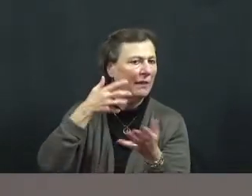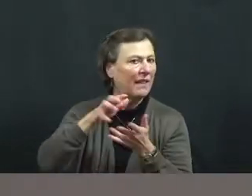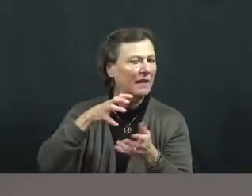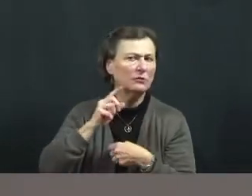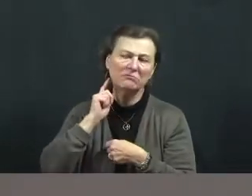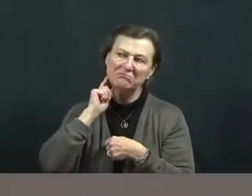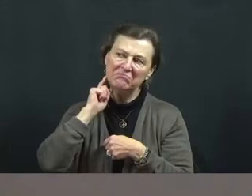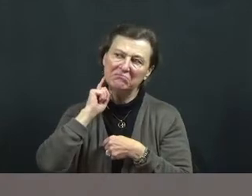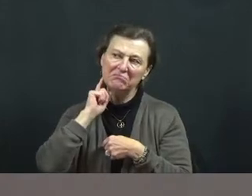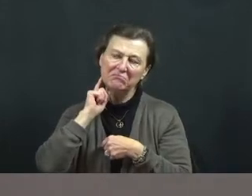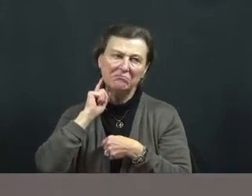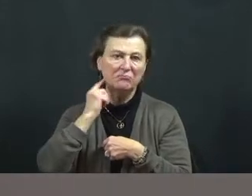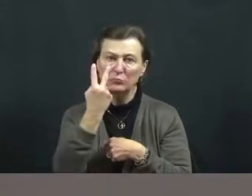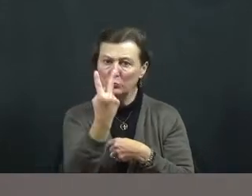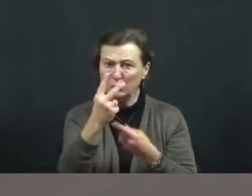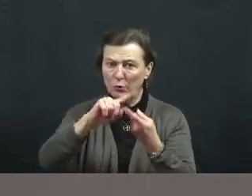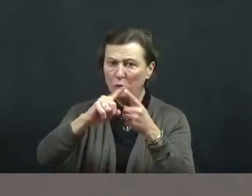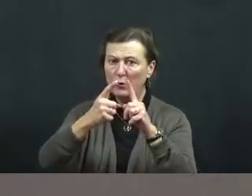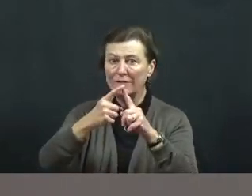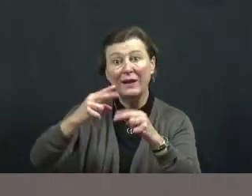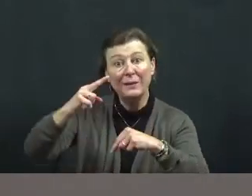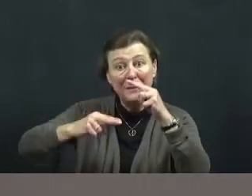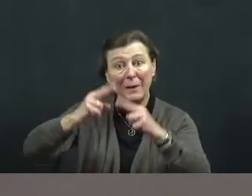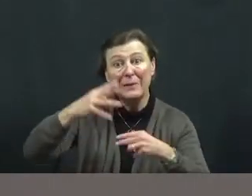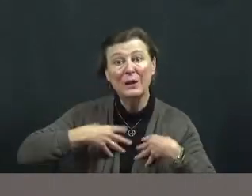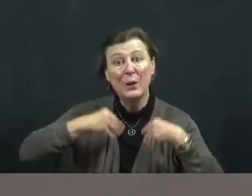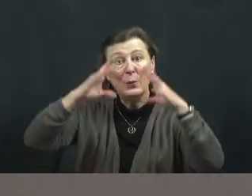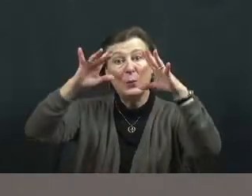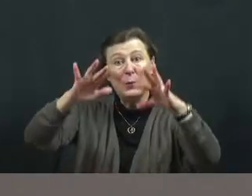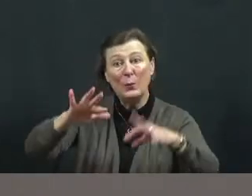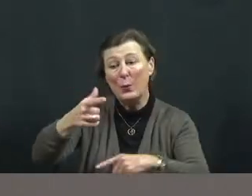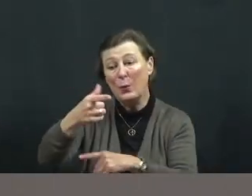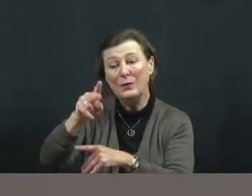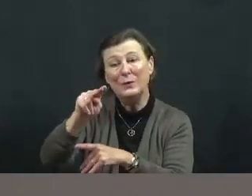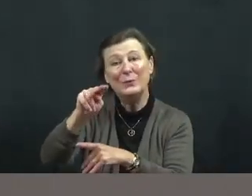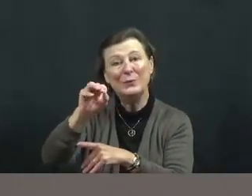Two of his friends were building a snow gnome and having a great time.